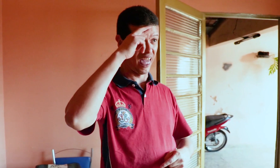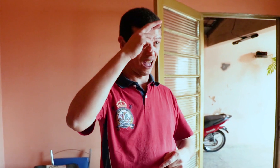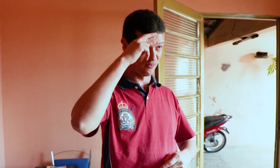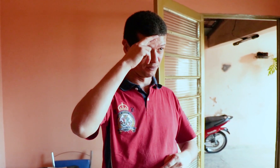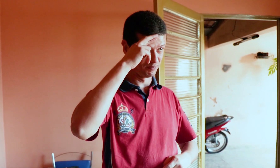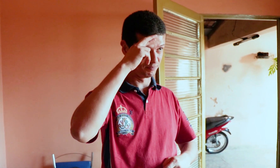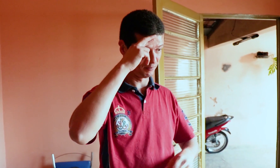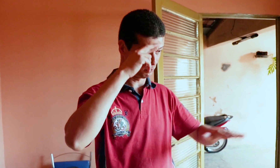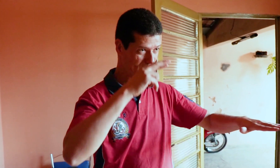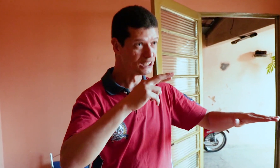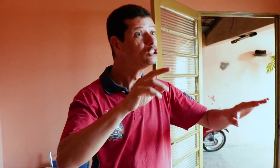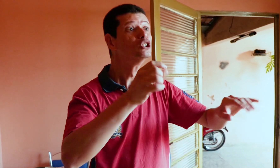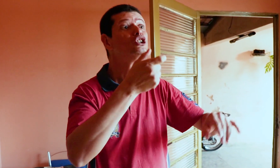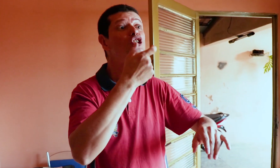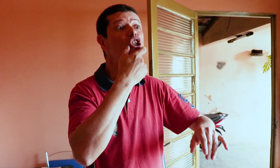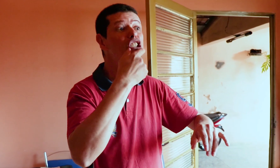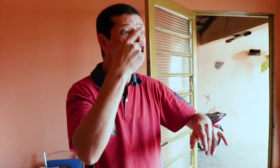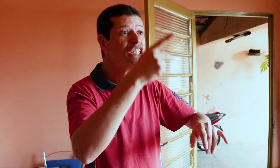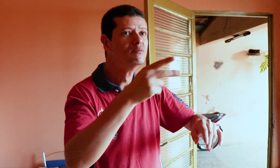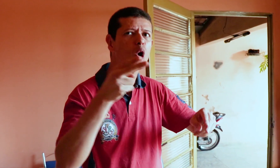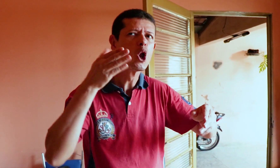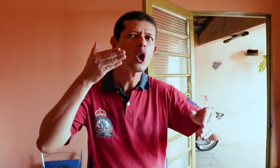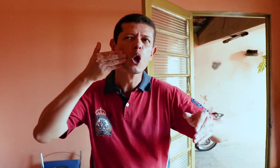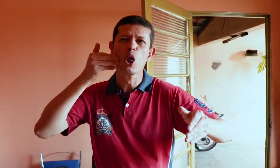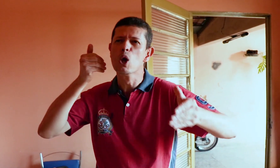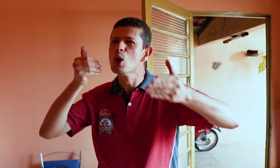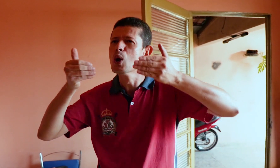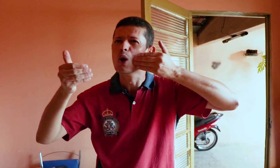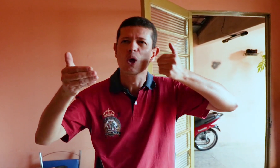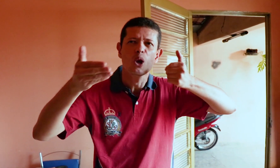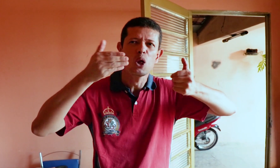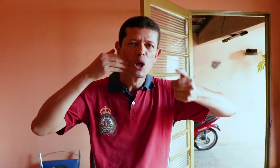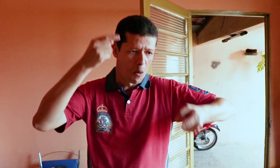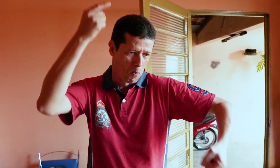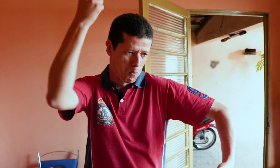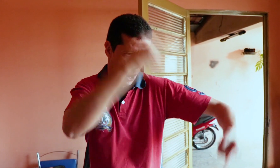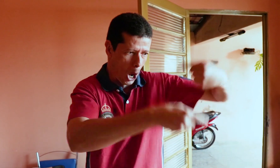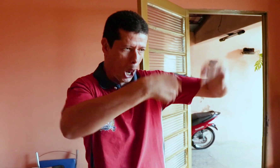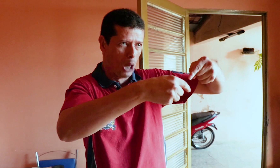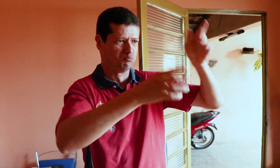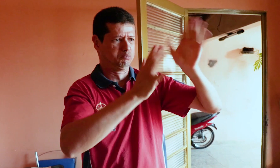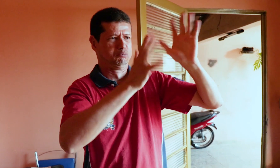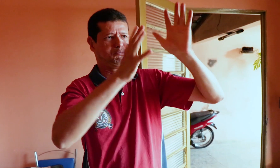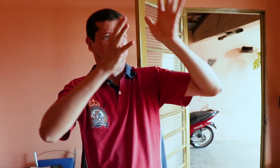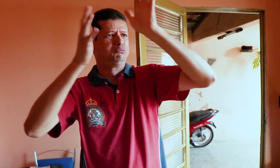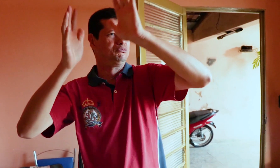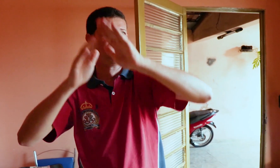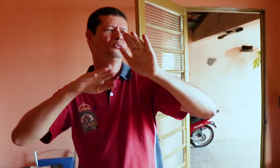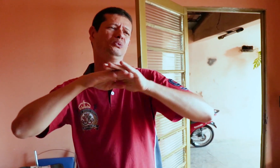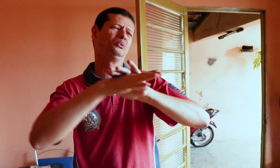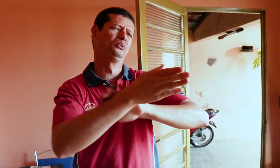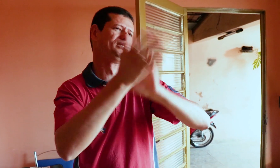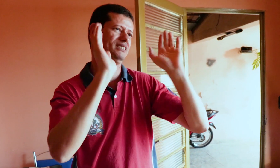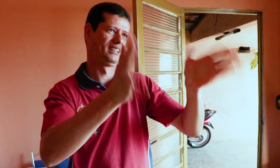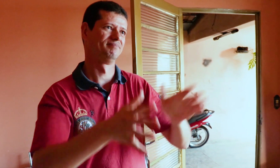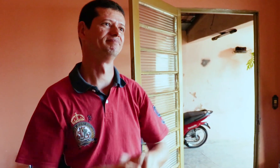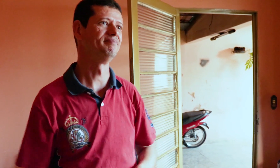[ADILSON] Rafa started learning by himself since he was a little kid by seeing Deaf people signing. That's why he became used to it.